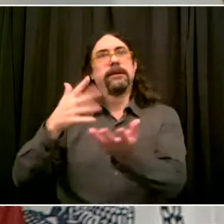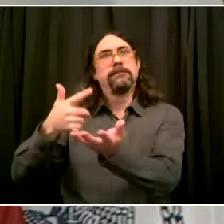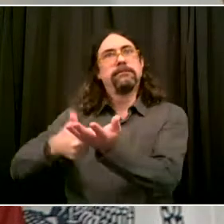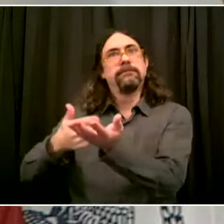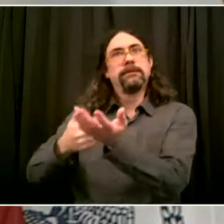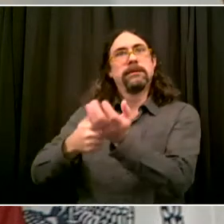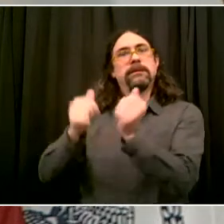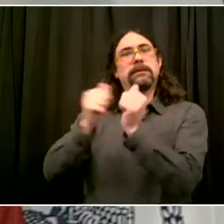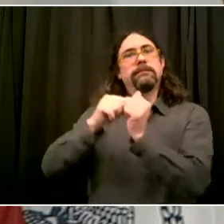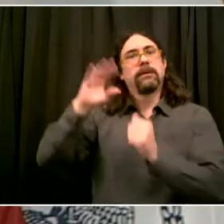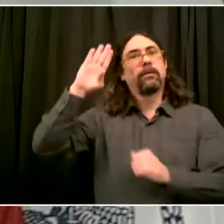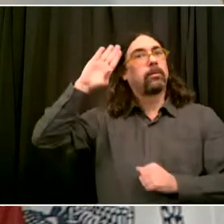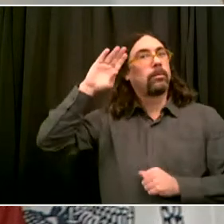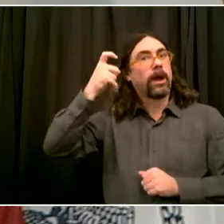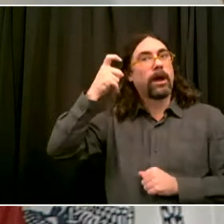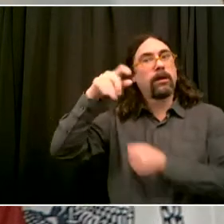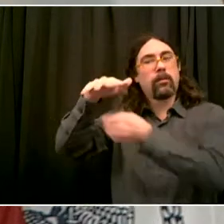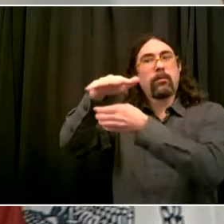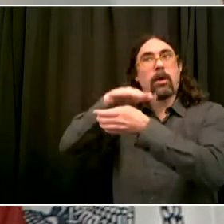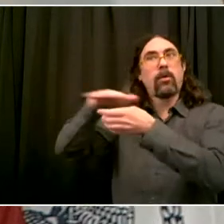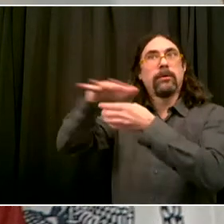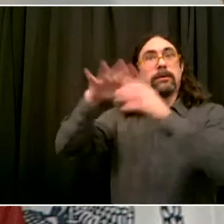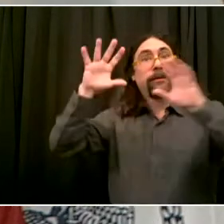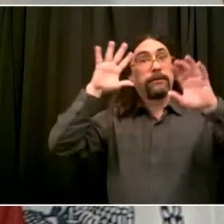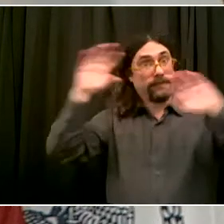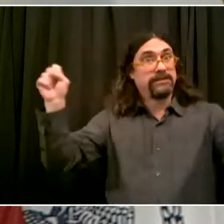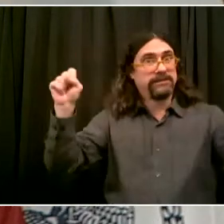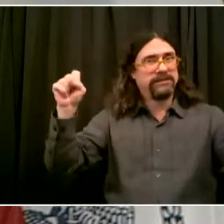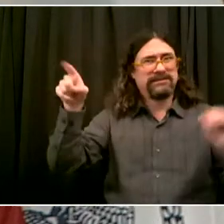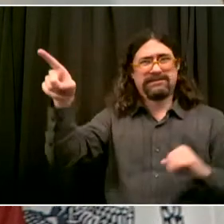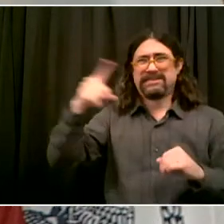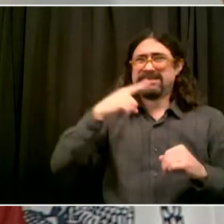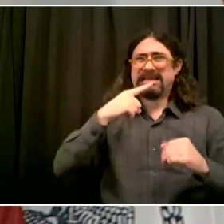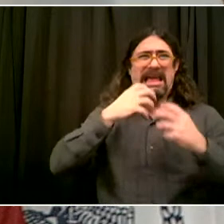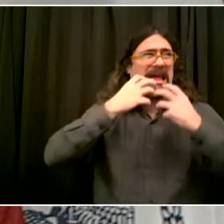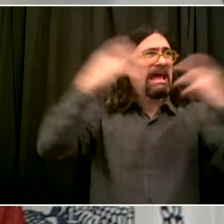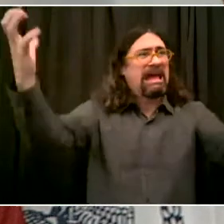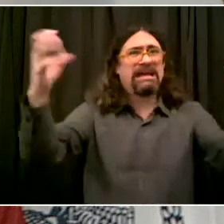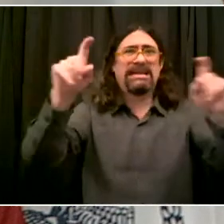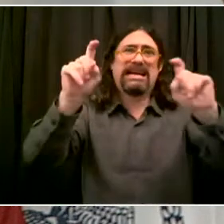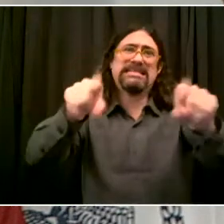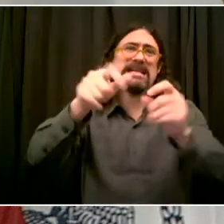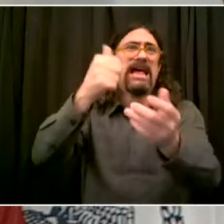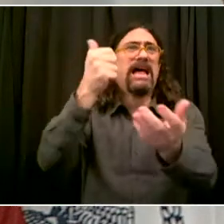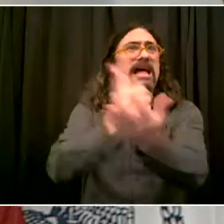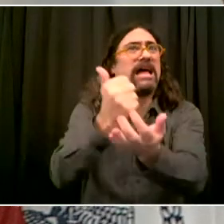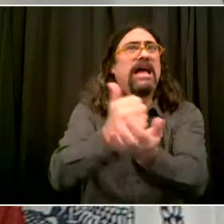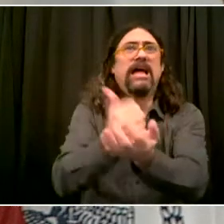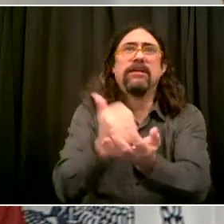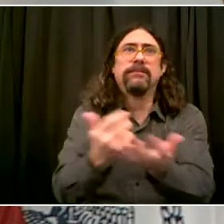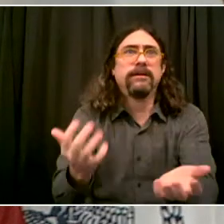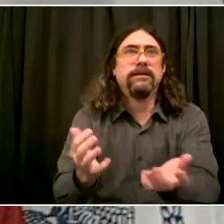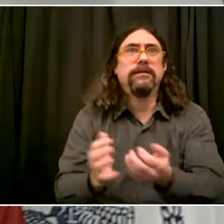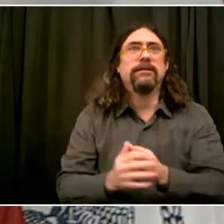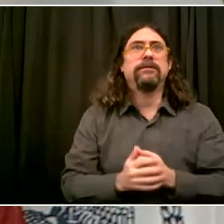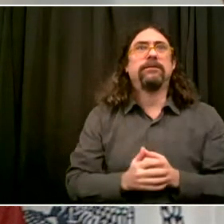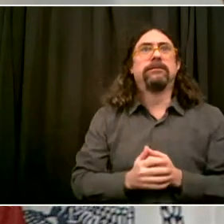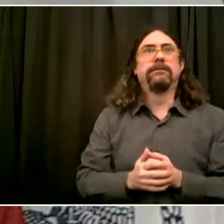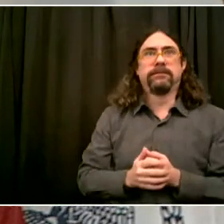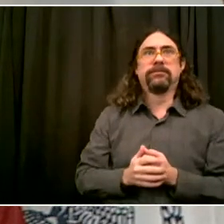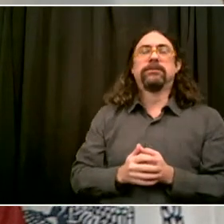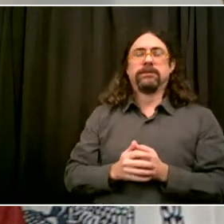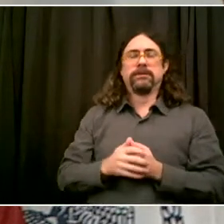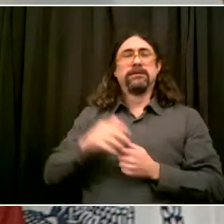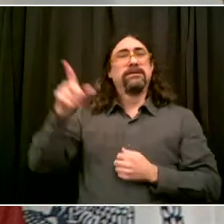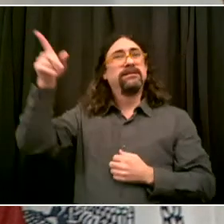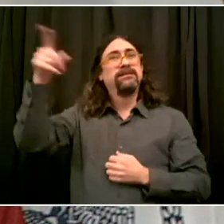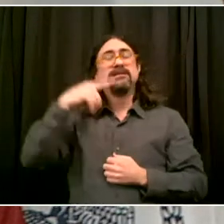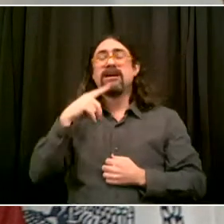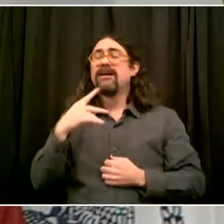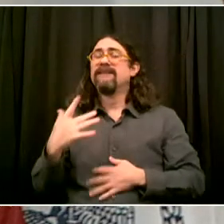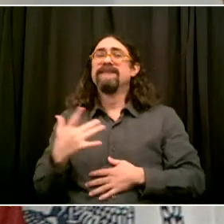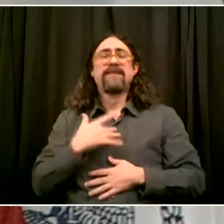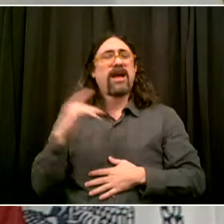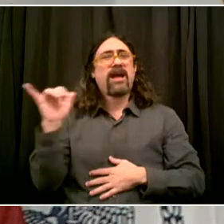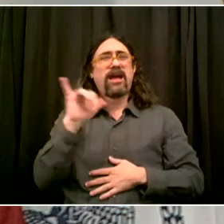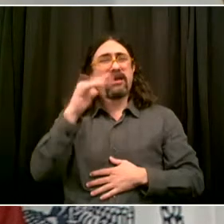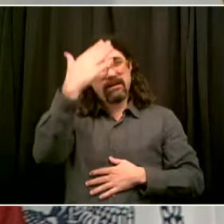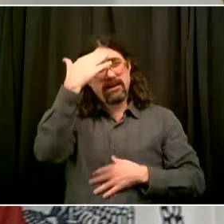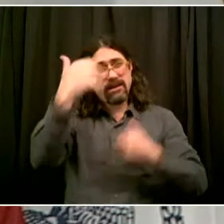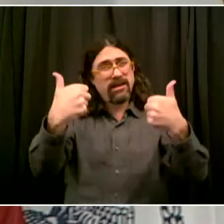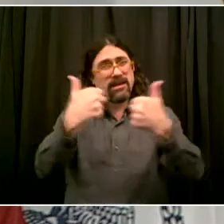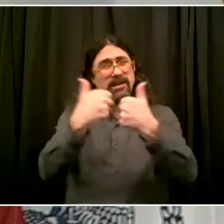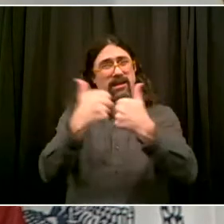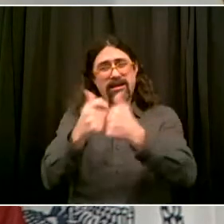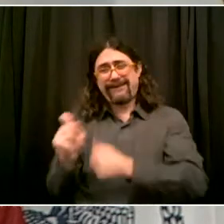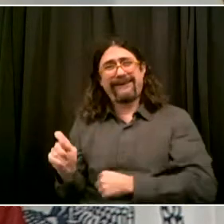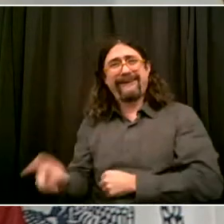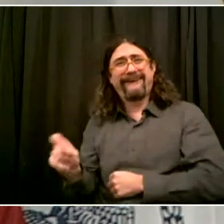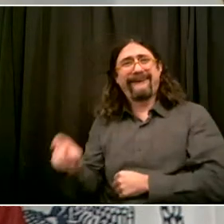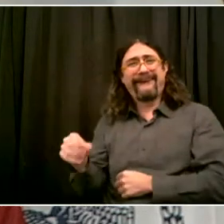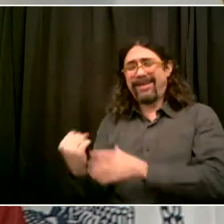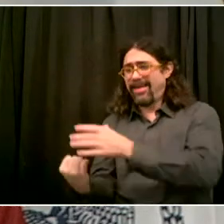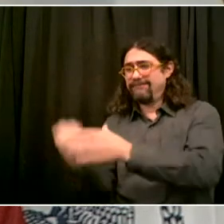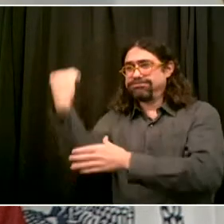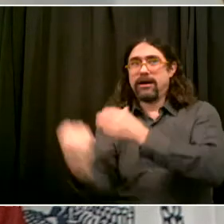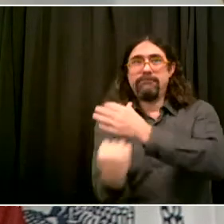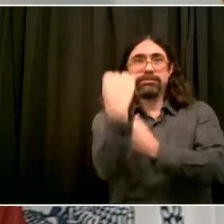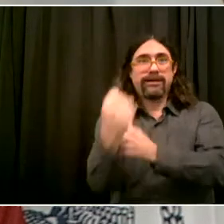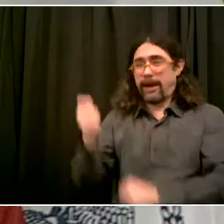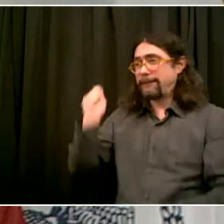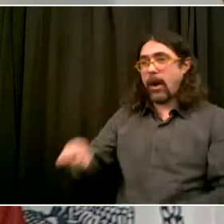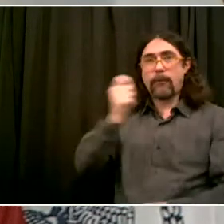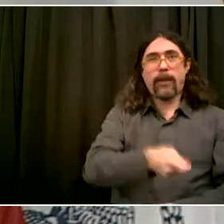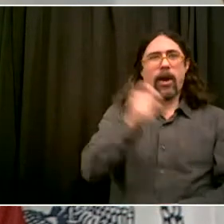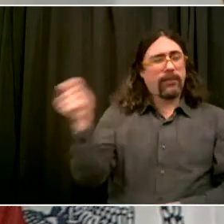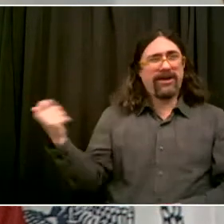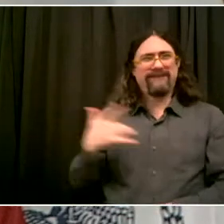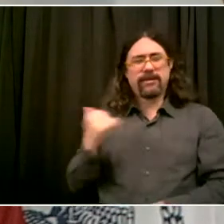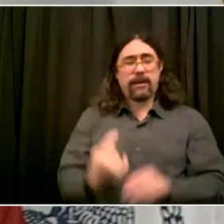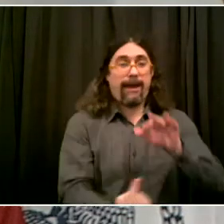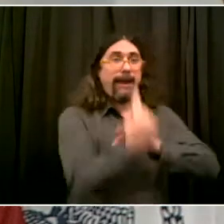MOLE. WHILE WE THANKFULLY HAVE